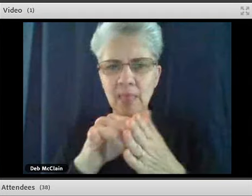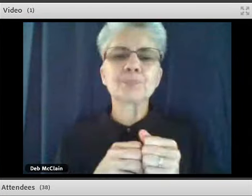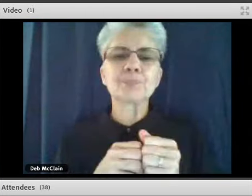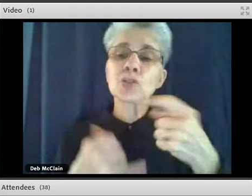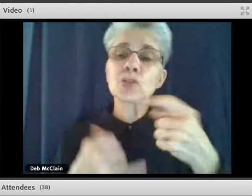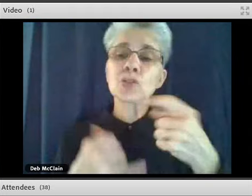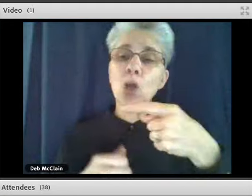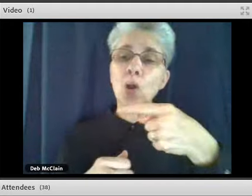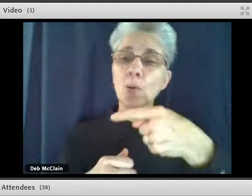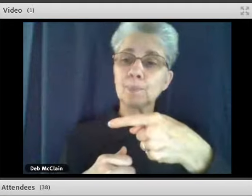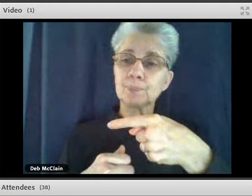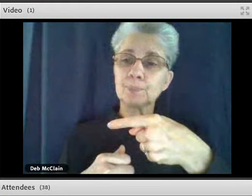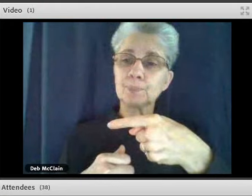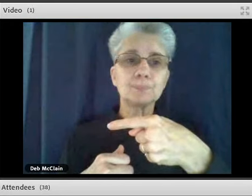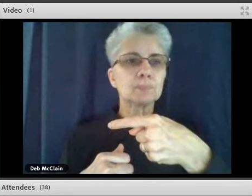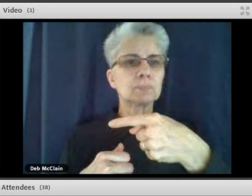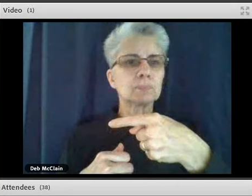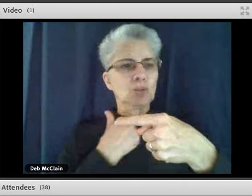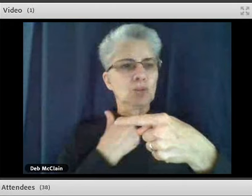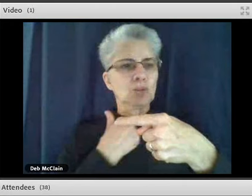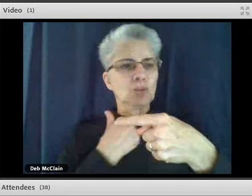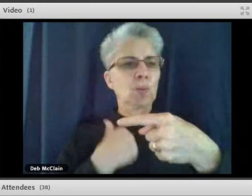So, why focus on -- Oops. Sorry.